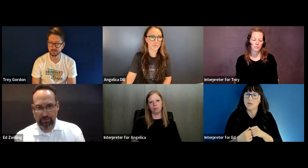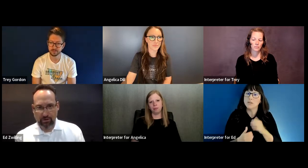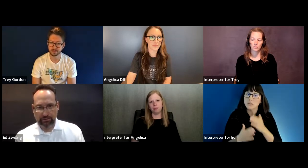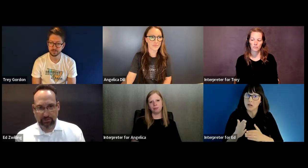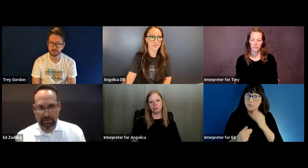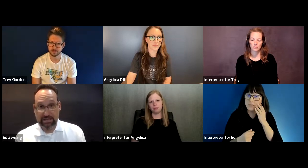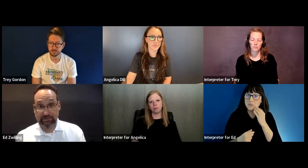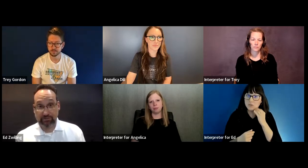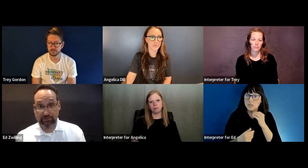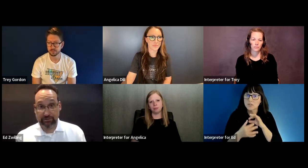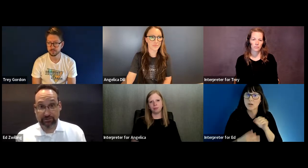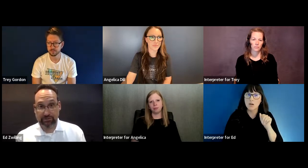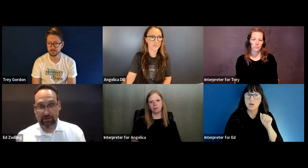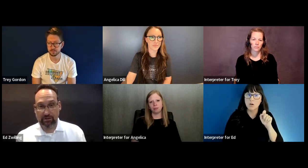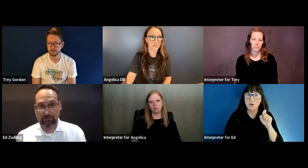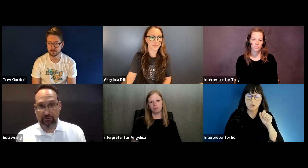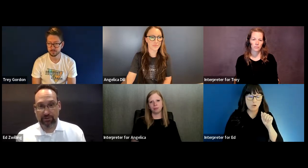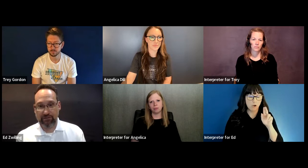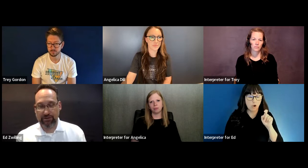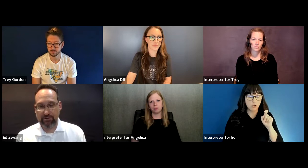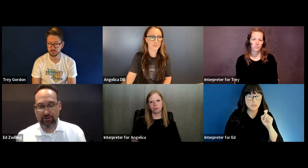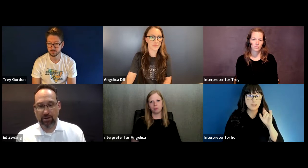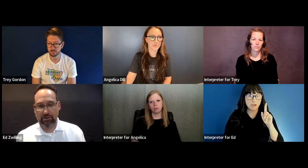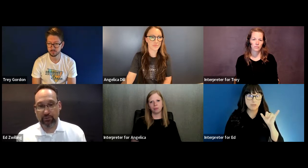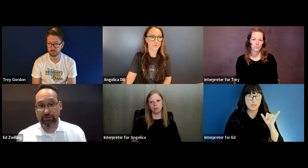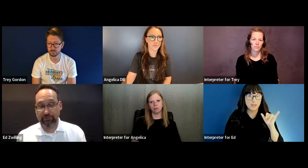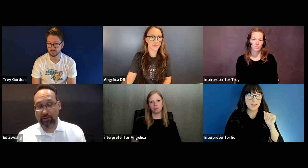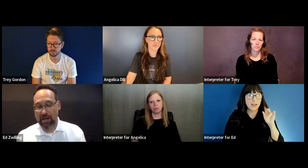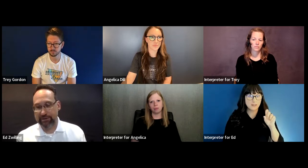auxiliary age and services for the deaf and hearing impaired as well as for the blind